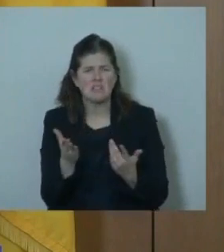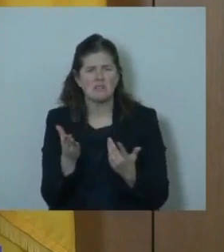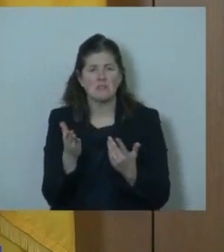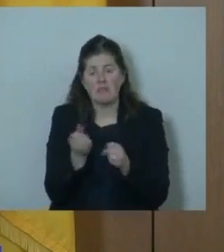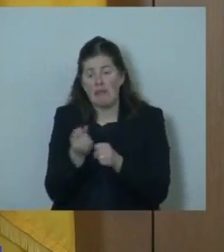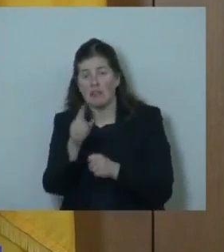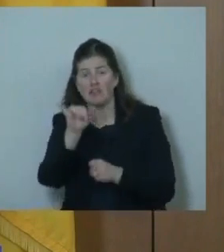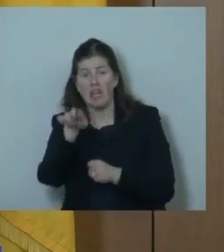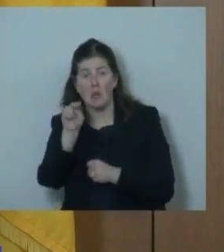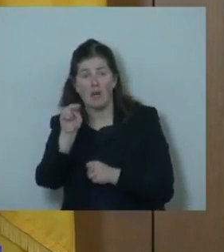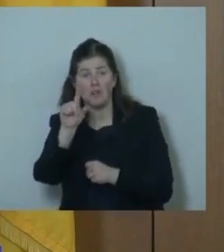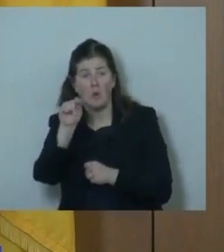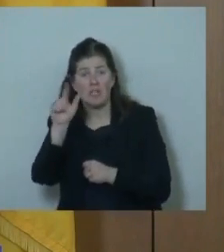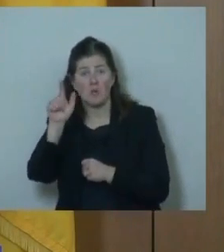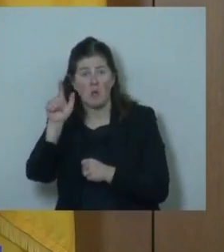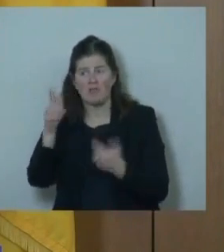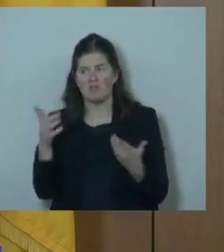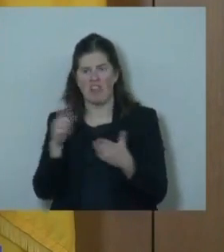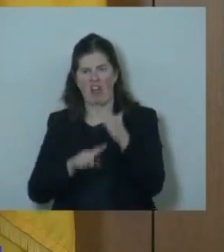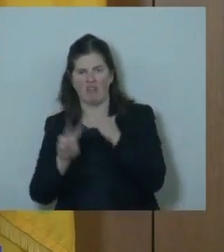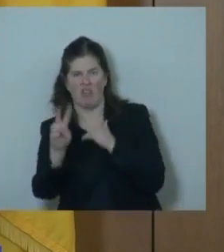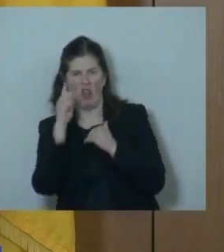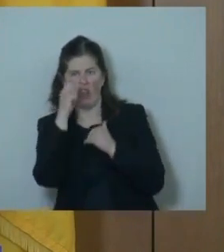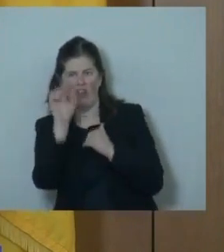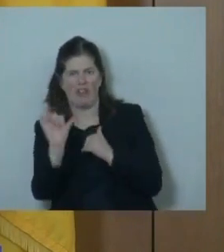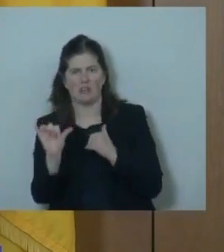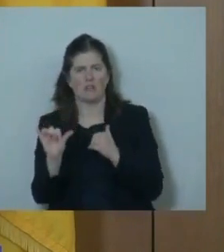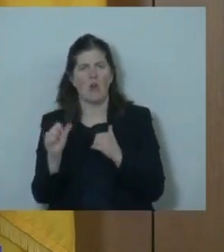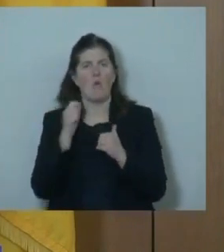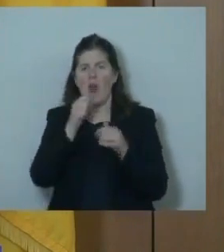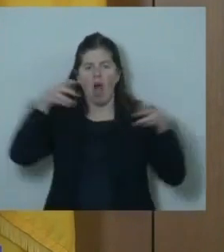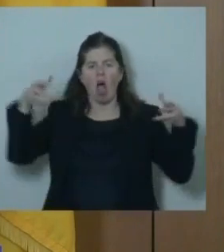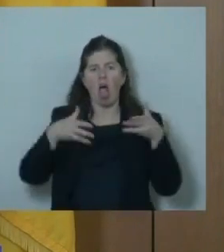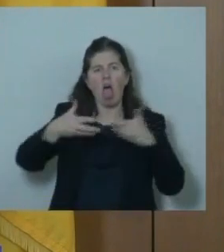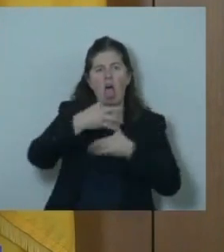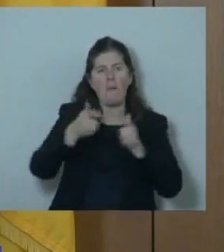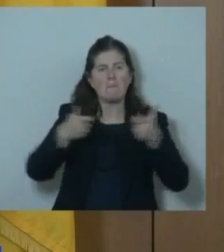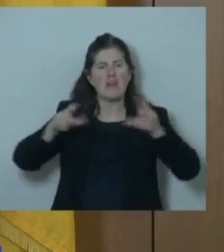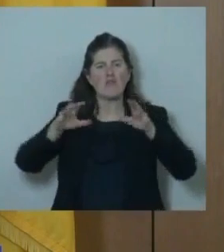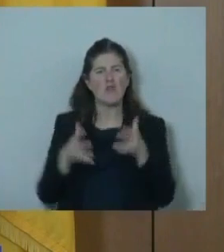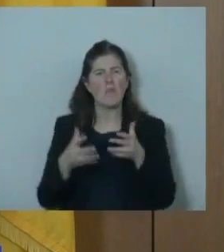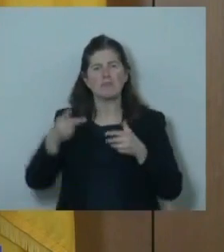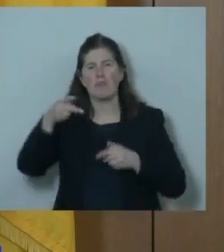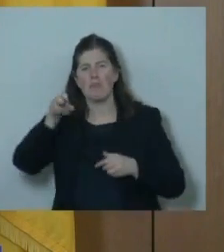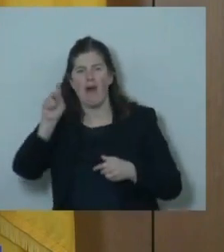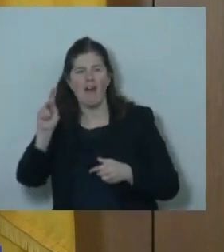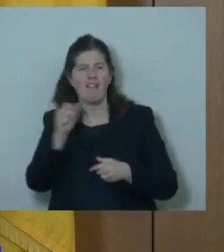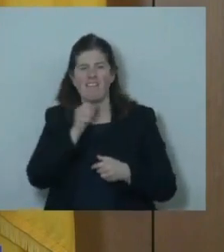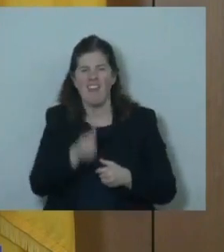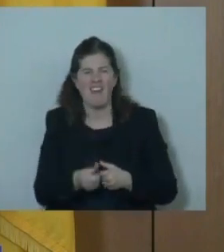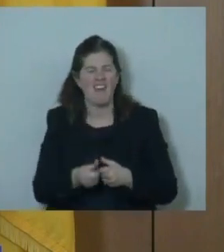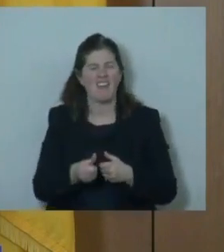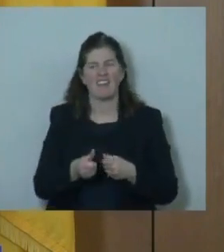WHAT IS NORMALCY GOING TO LOOK LIKE? IT IS NOT GOING TO LOOK LIKE IT DID IN JANUARY.